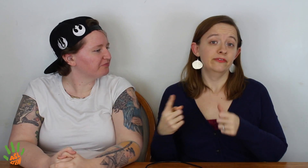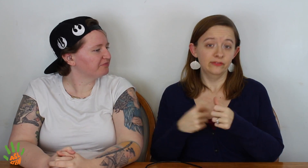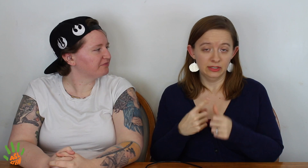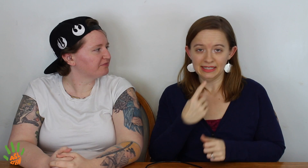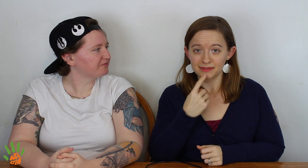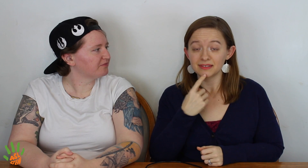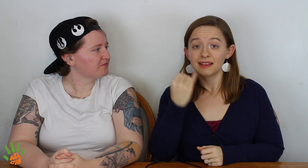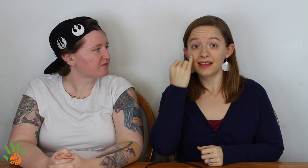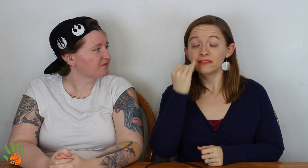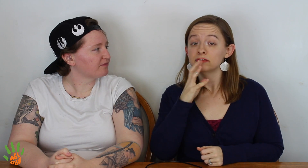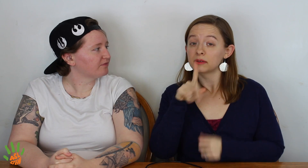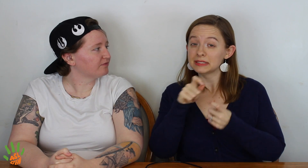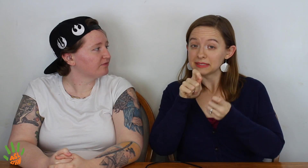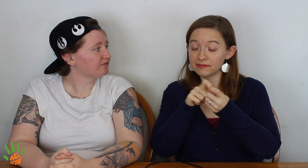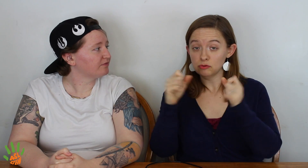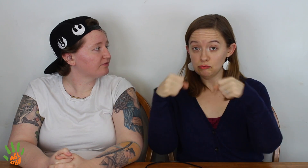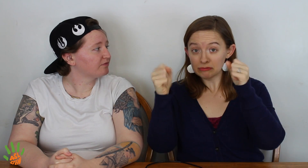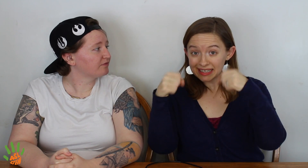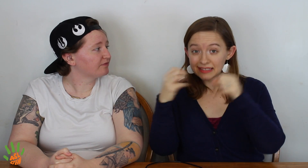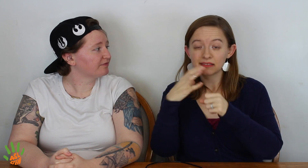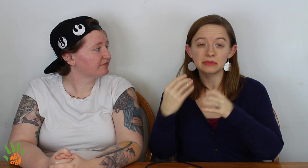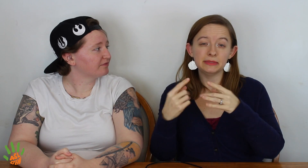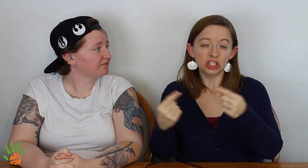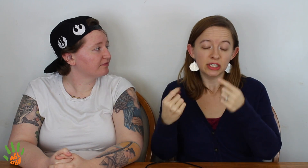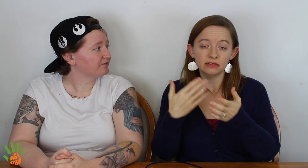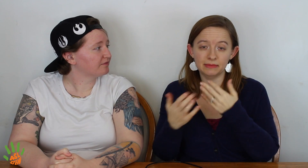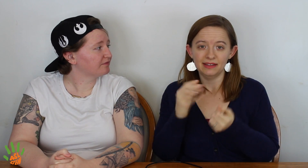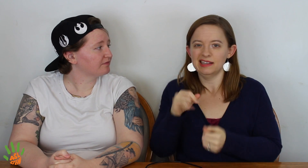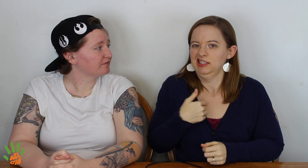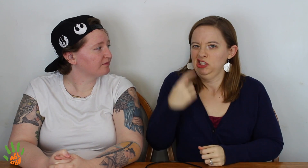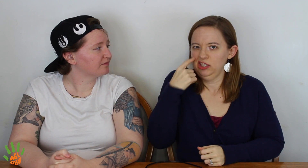Well first I would say, if you're talking specifically about wrists and possibly injury,